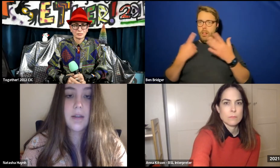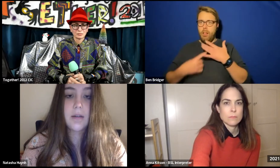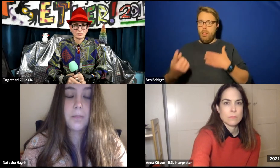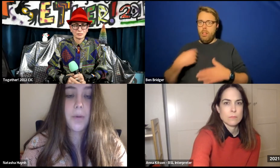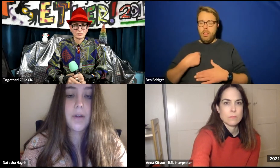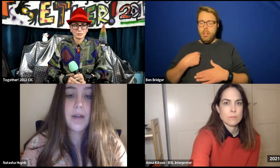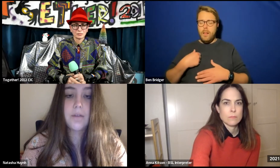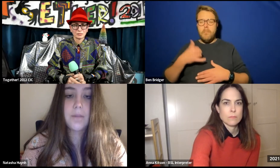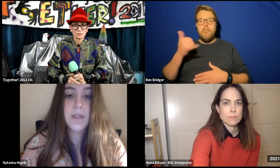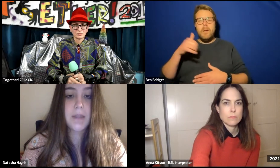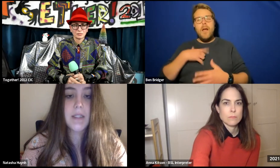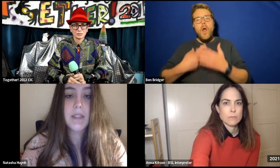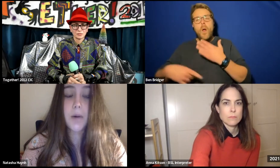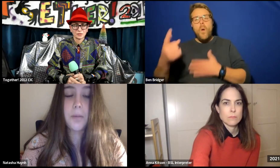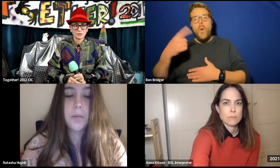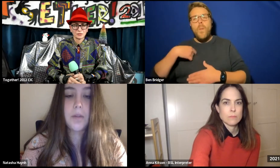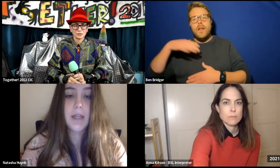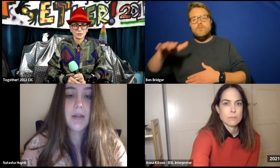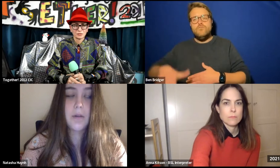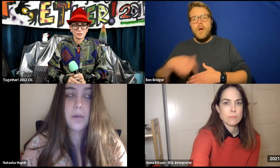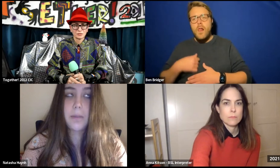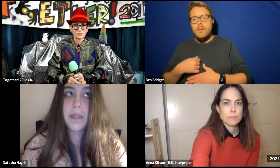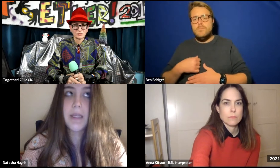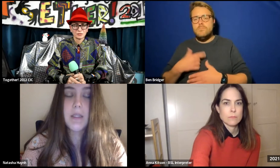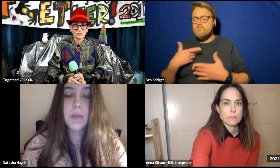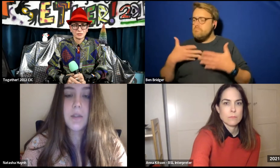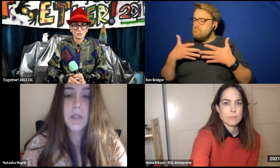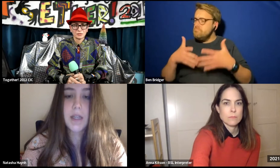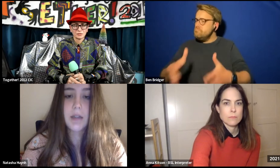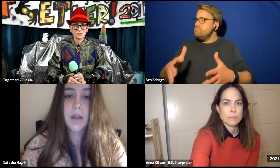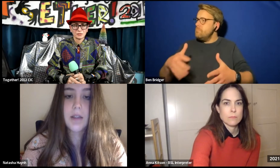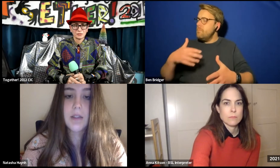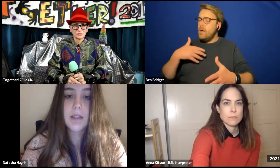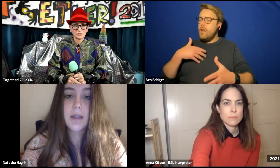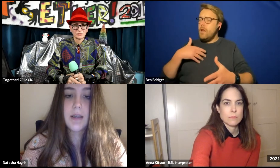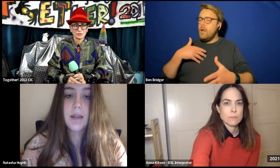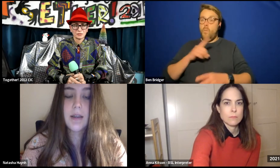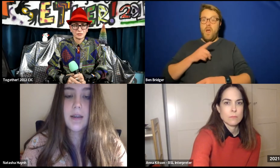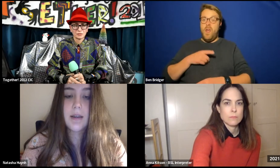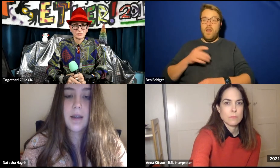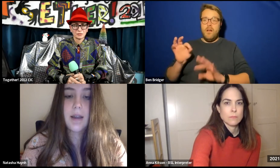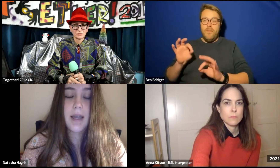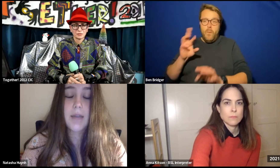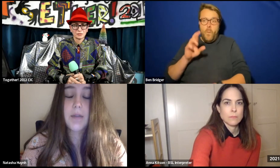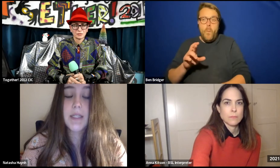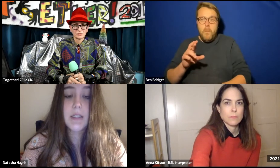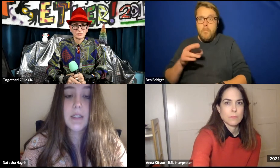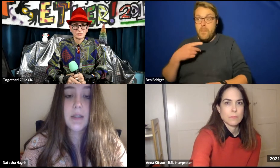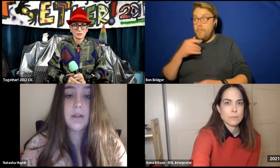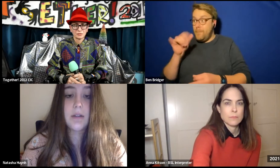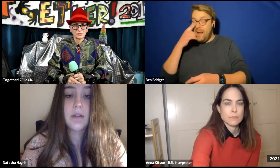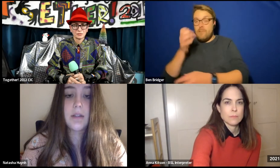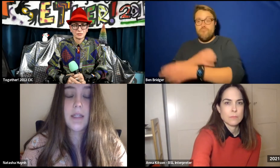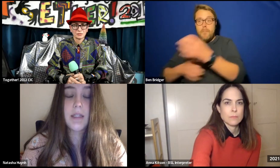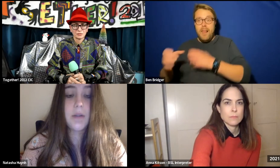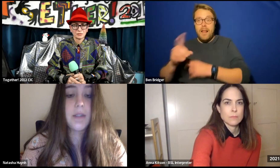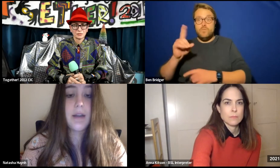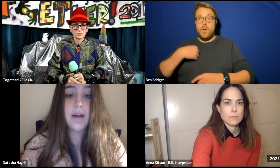Born out of misplaced hope That I could replace What she had lost. I have since learned That a lonely heart